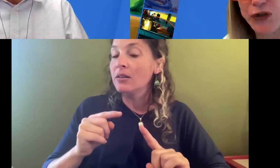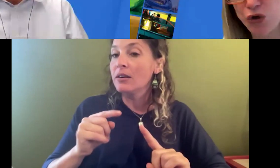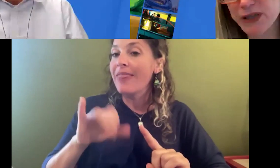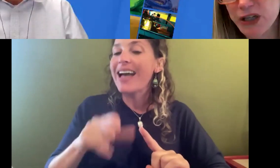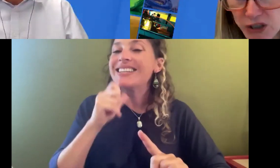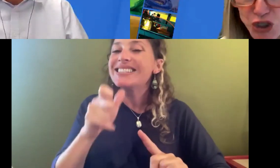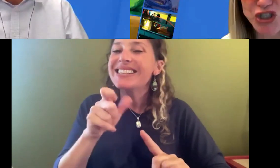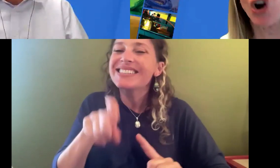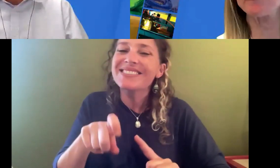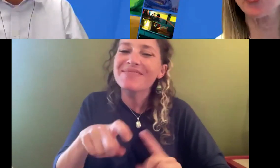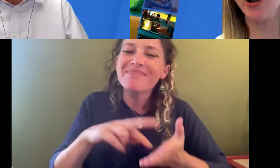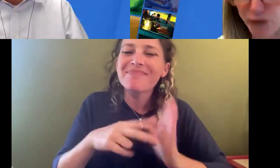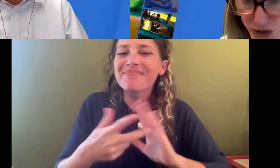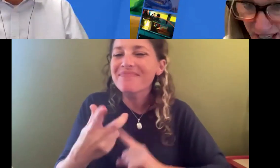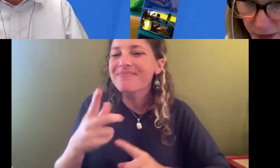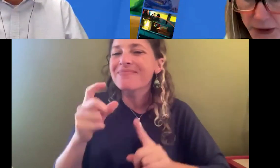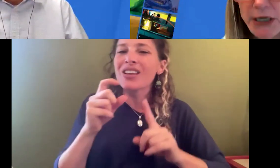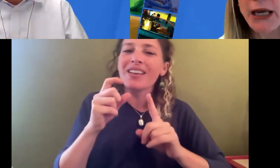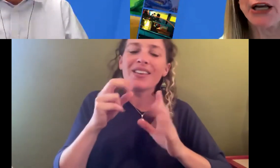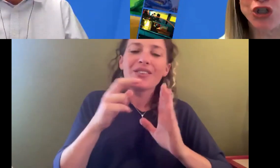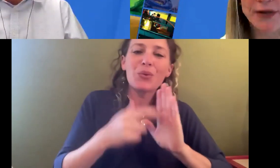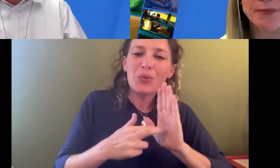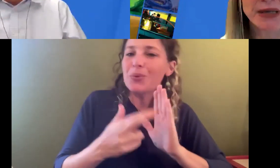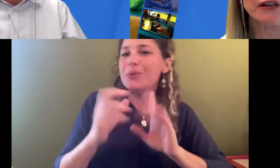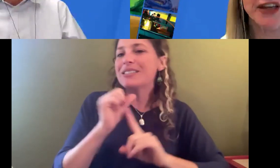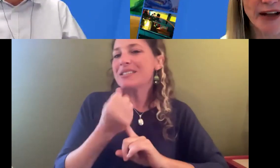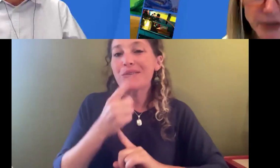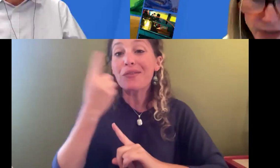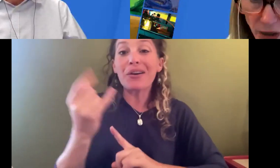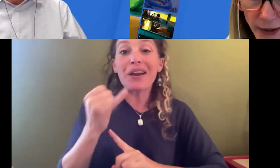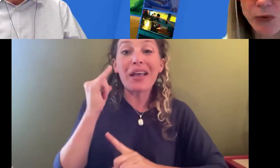the terms and conditions are forever dead. It just means that at this time,